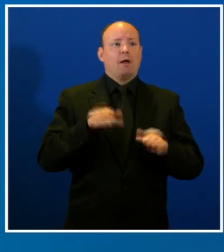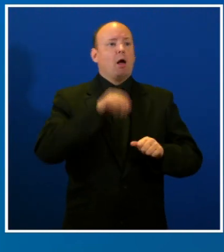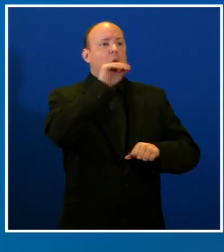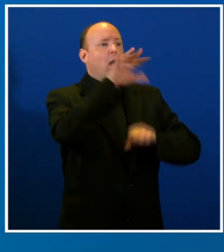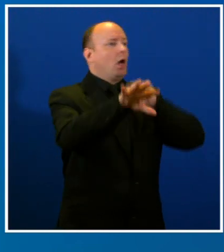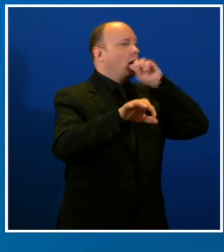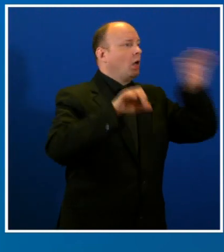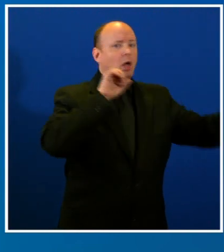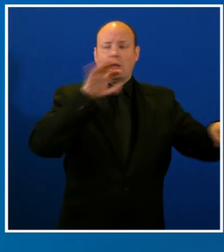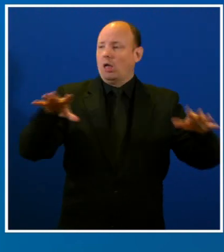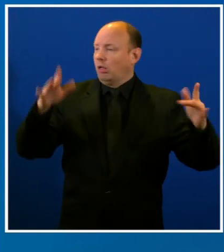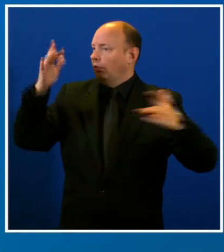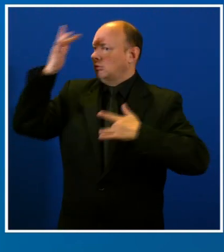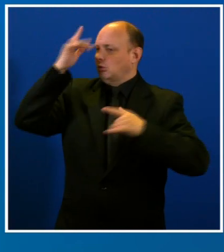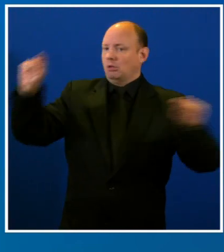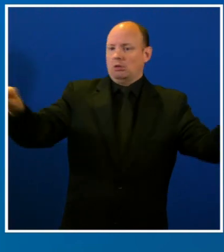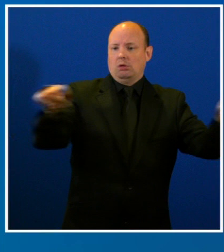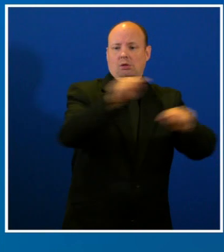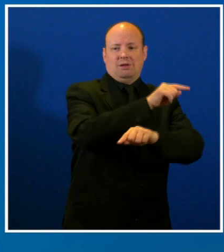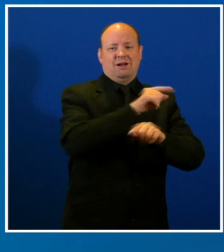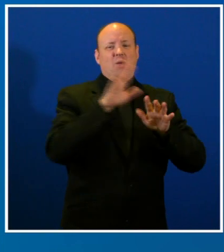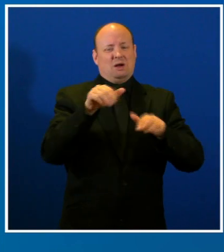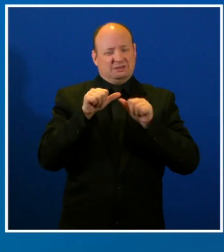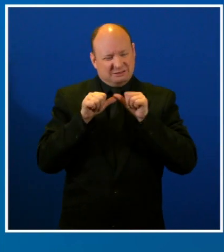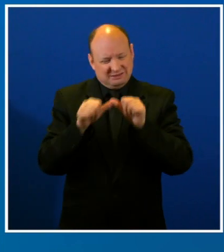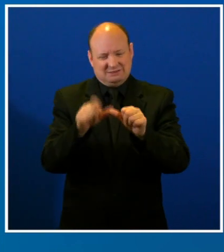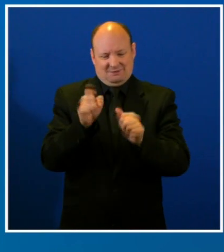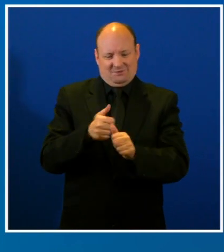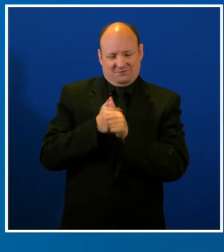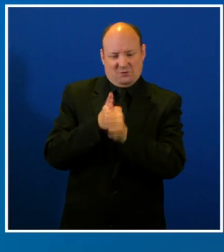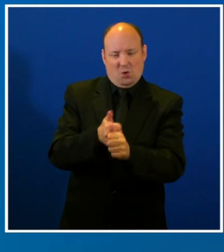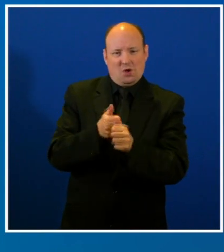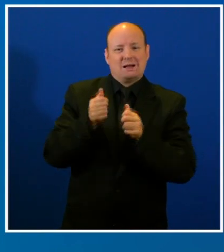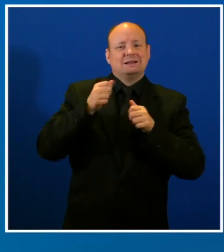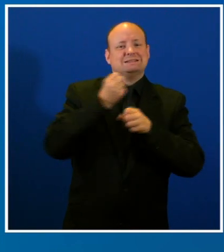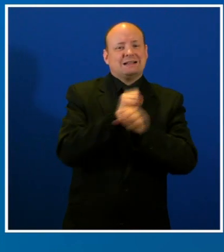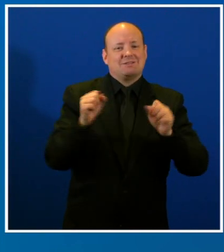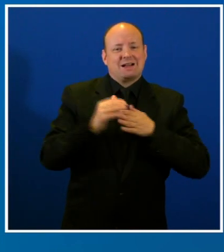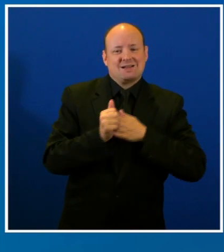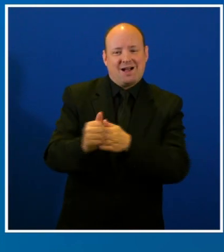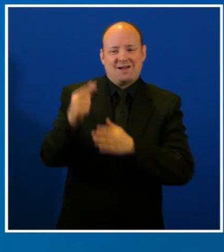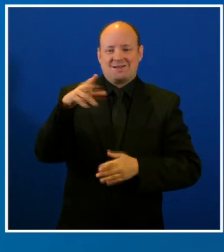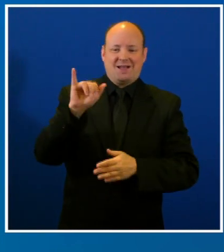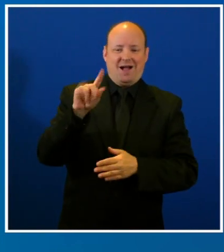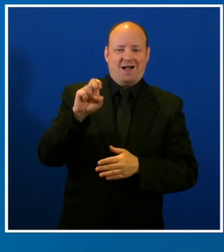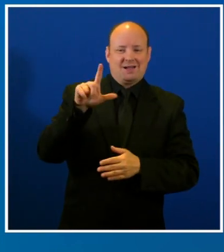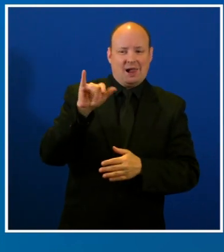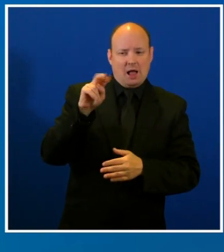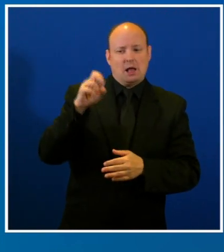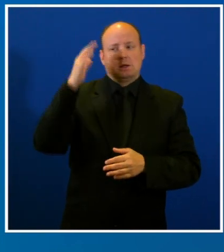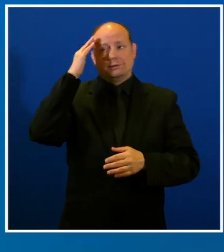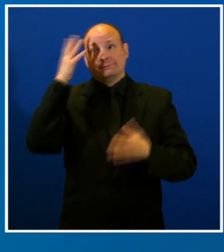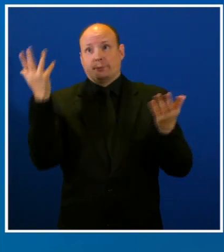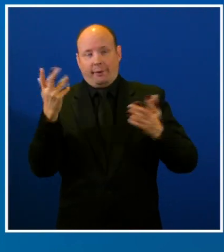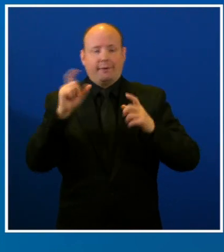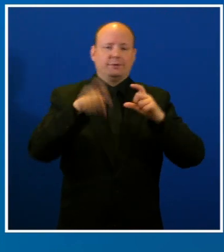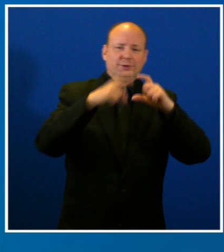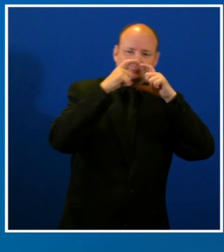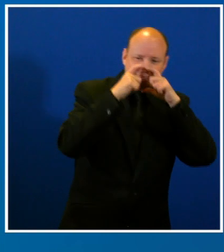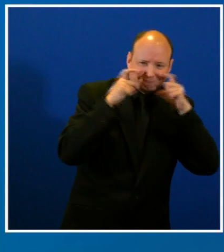recommended safety guidelines for public health. And you've known these for some time. Where your face coverings and stay physically distance in your